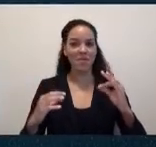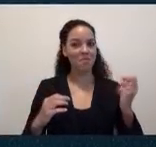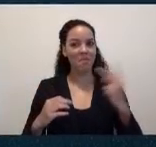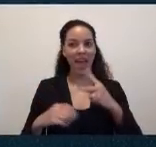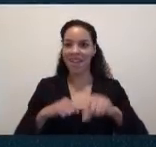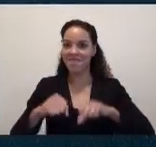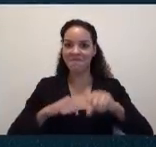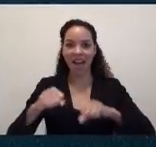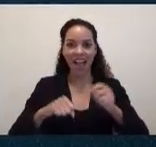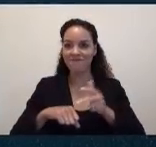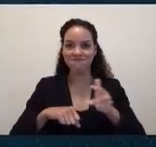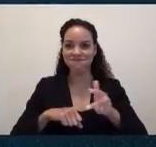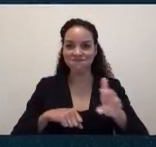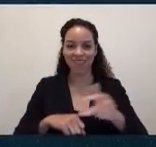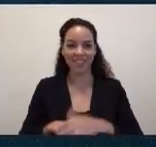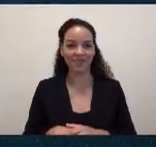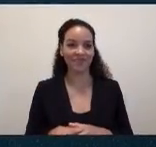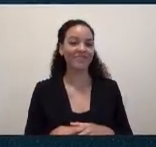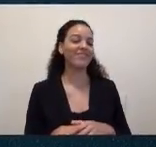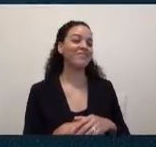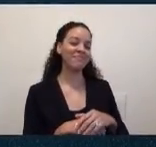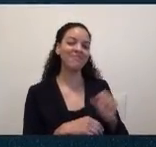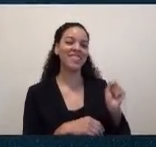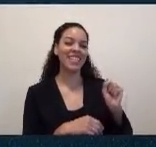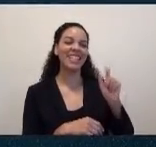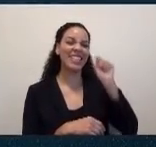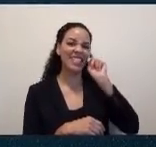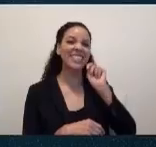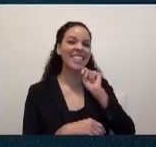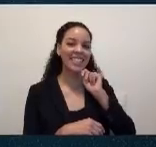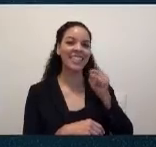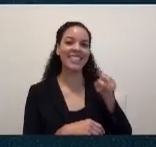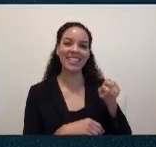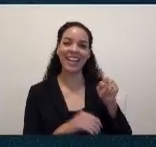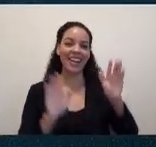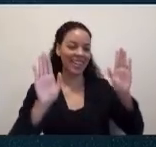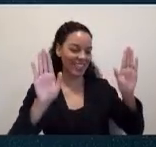are just extraordinary in many ways.